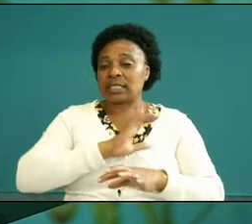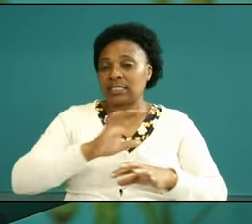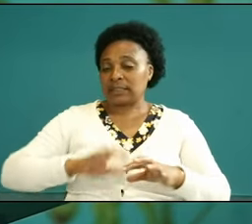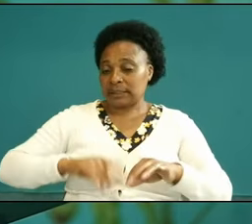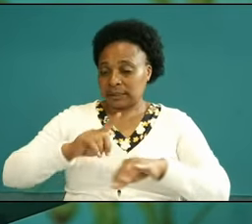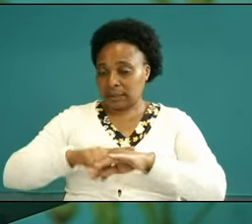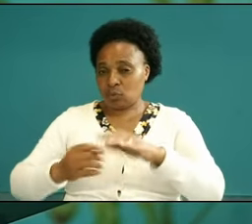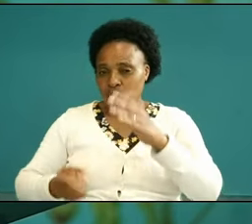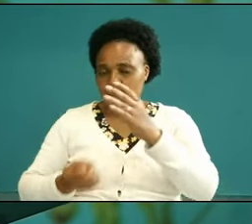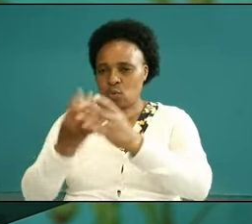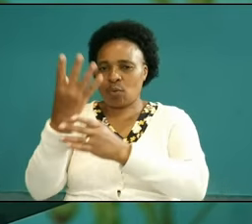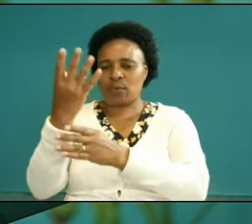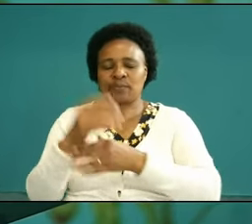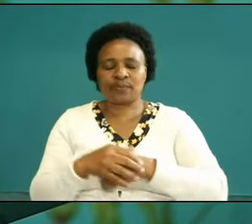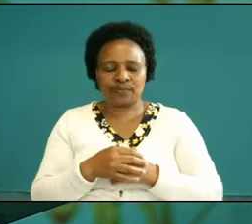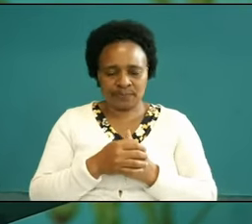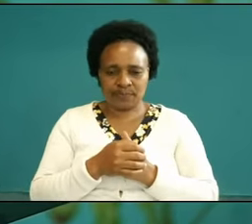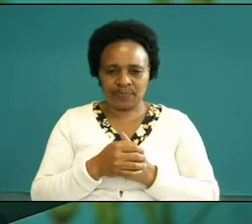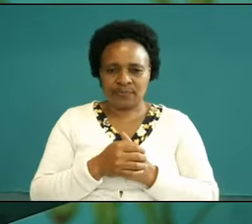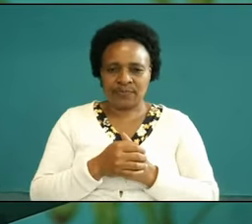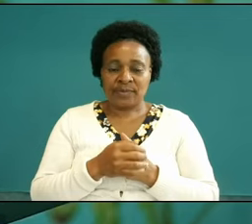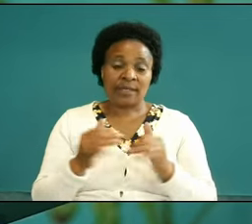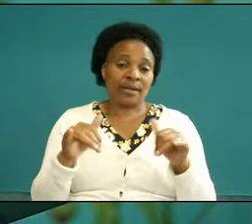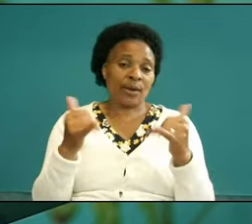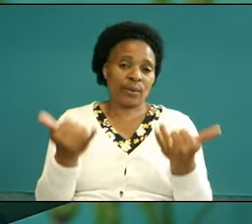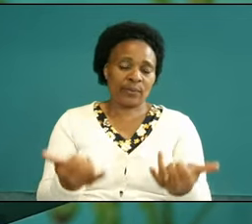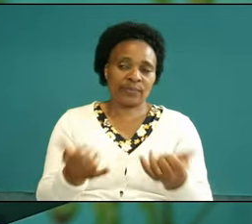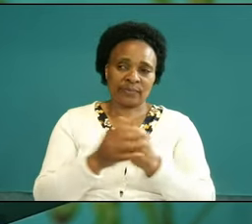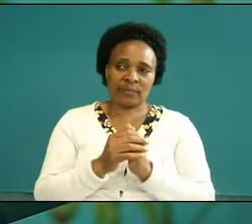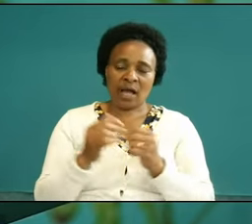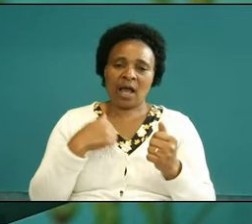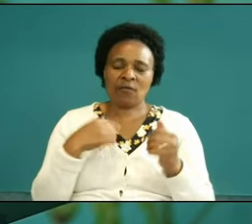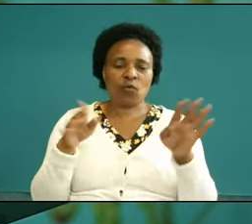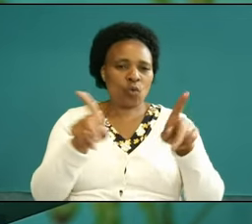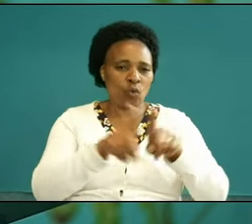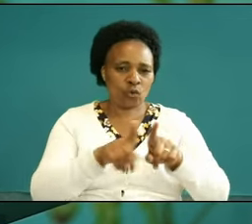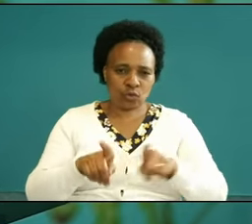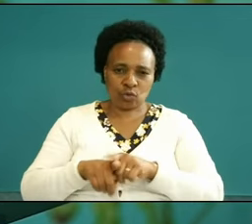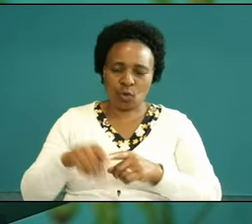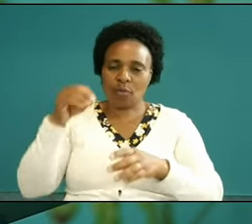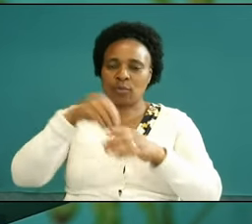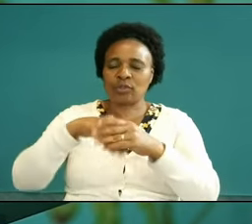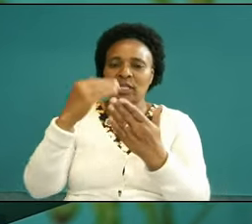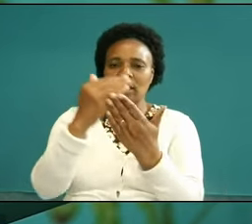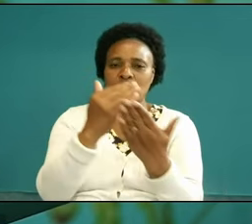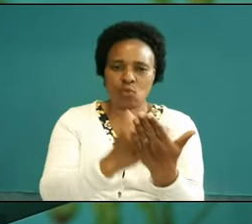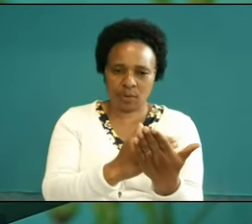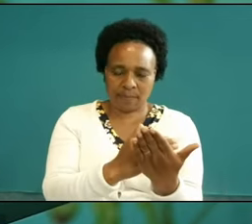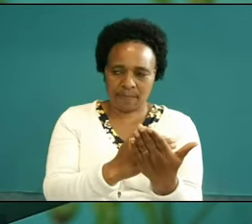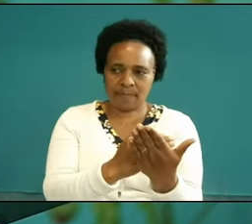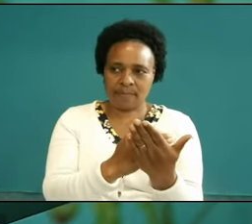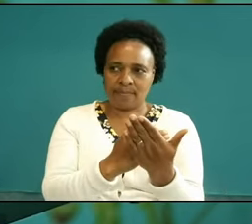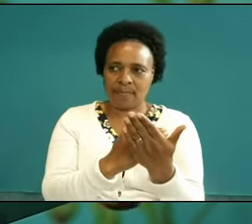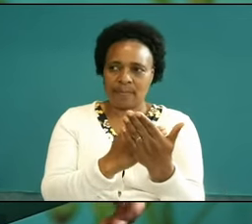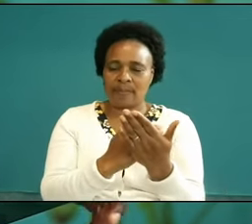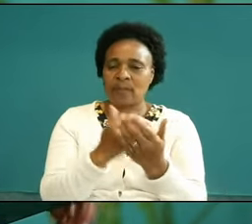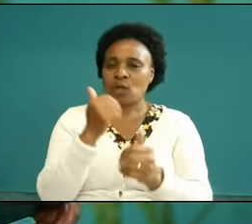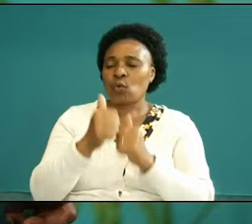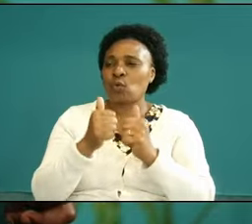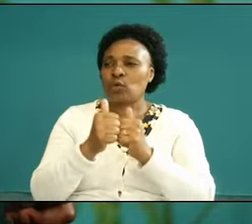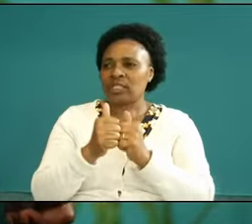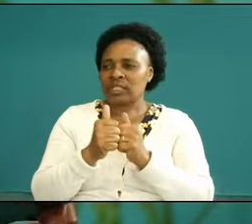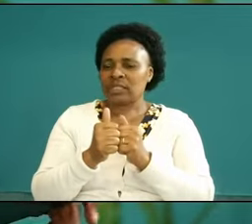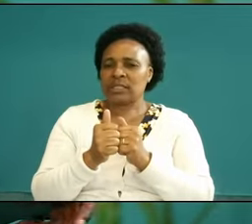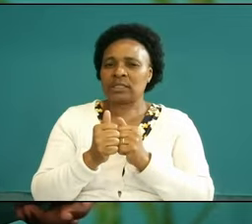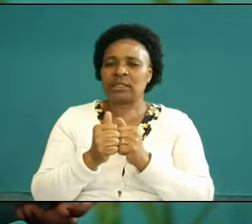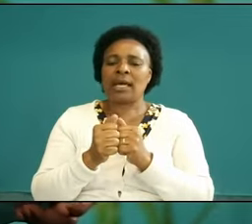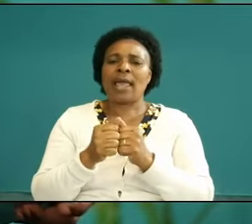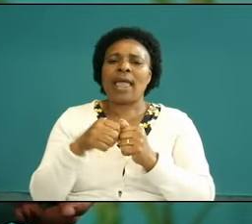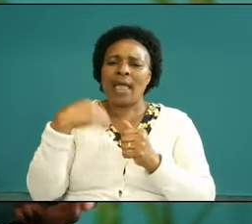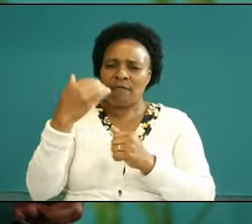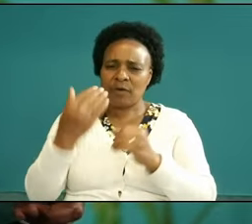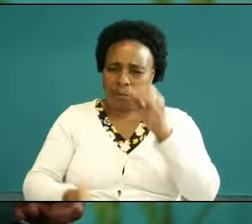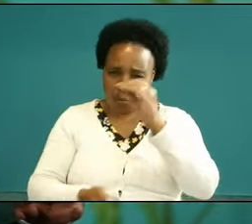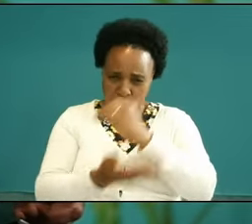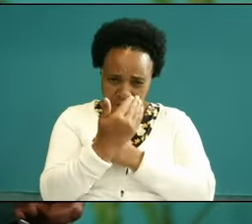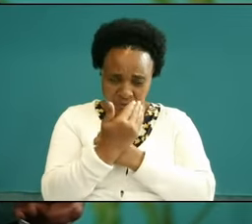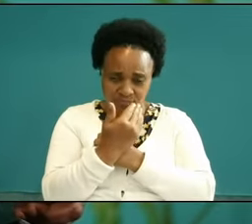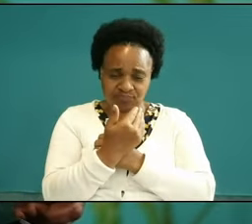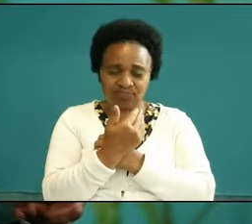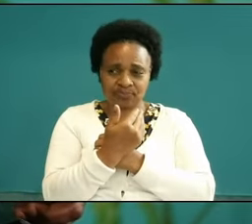learning from him now I have also put up a program that will be running every morning I had requested